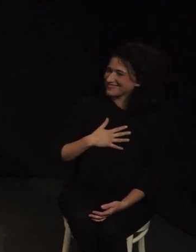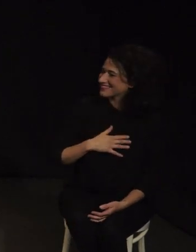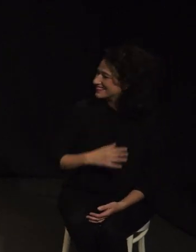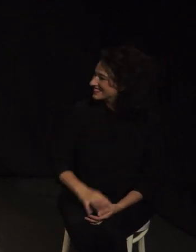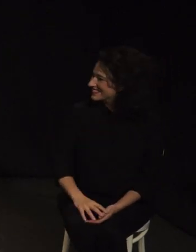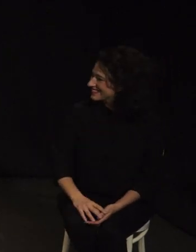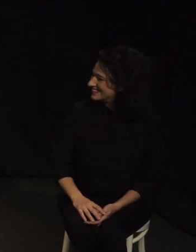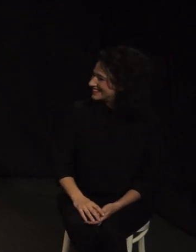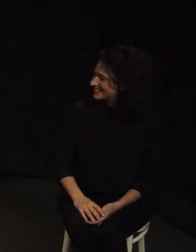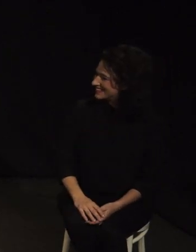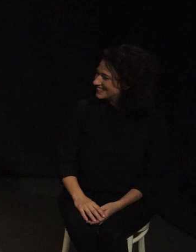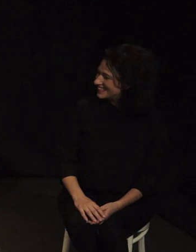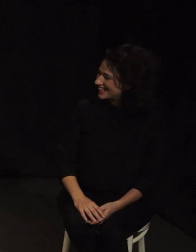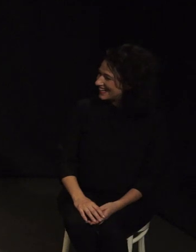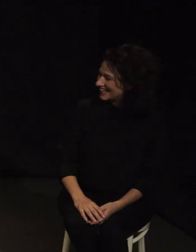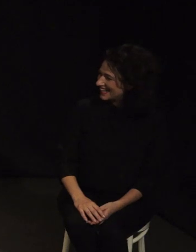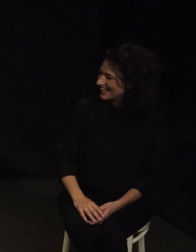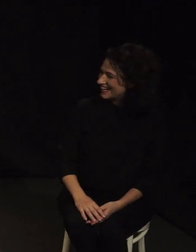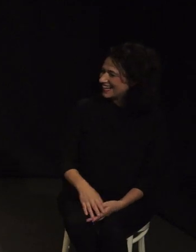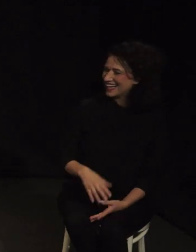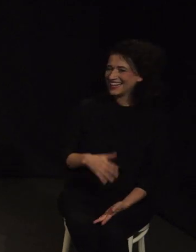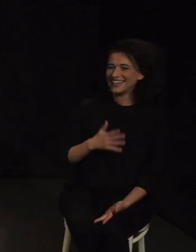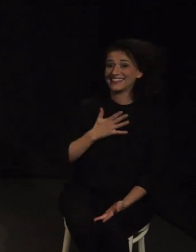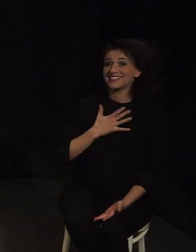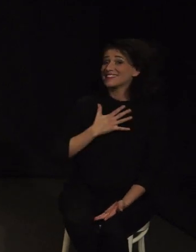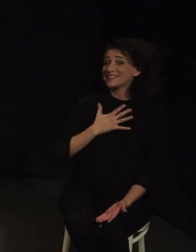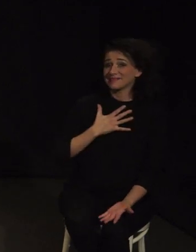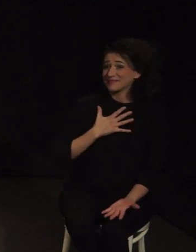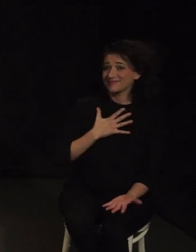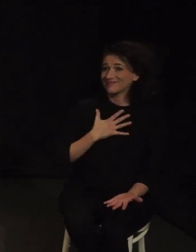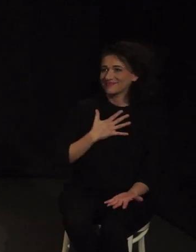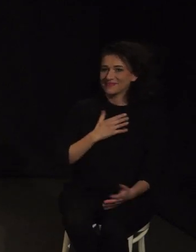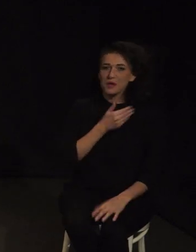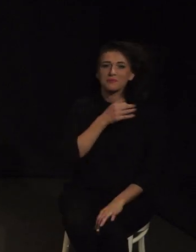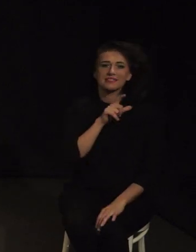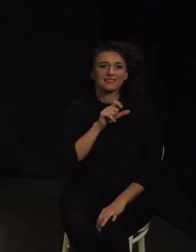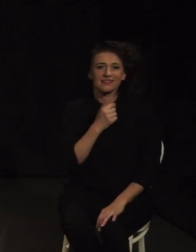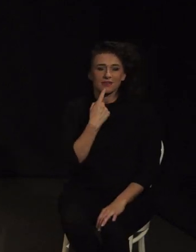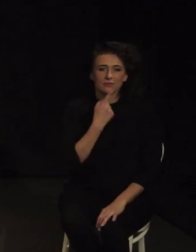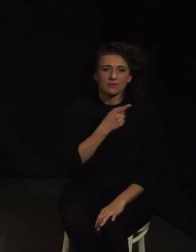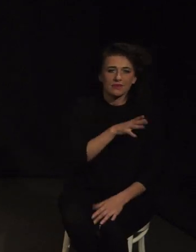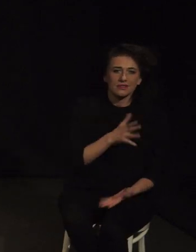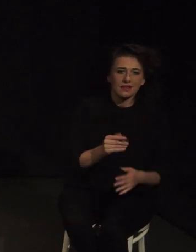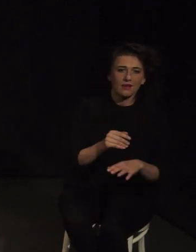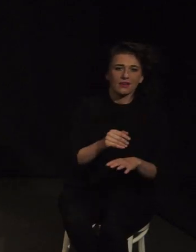It seems like Mickiewicz doesn't say anything indecent here.